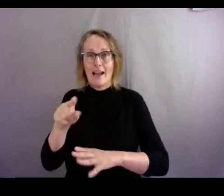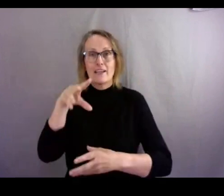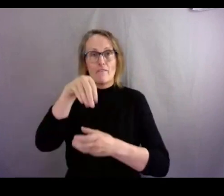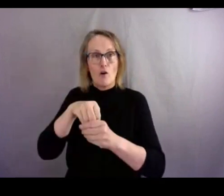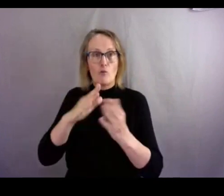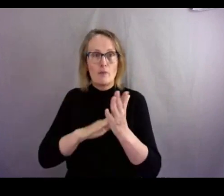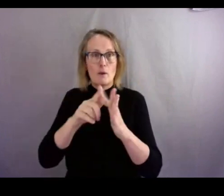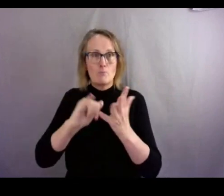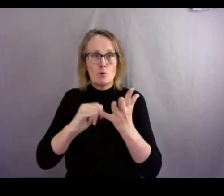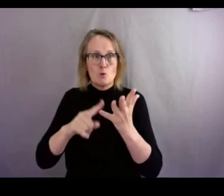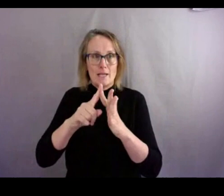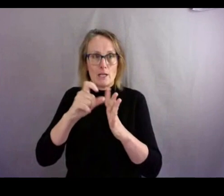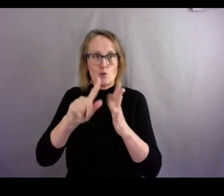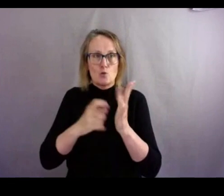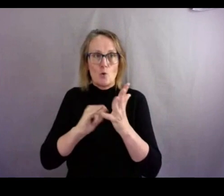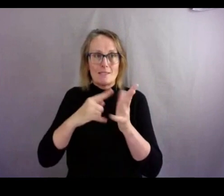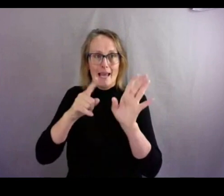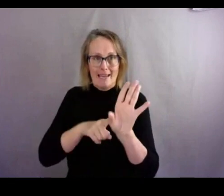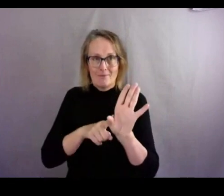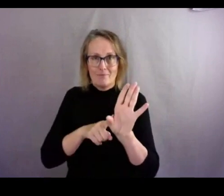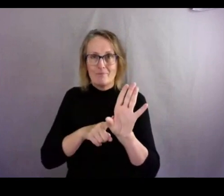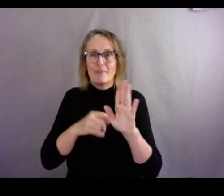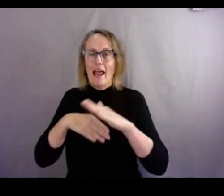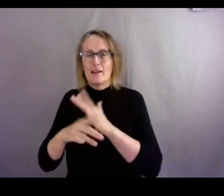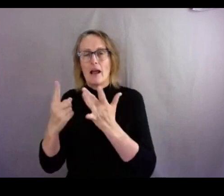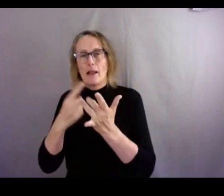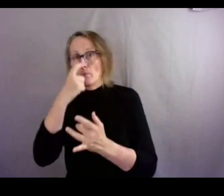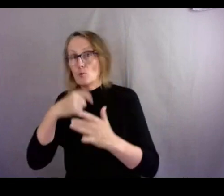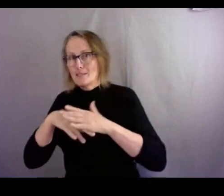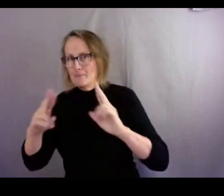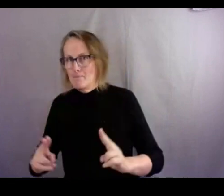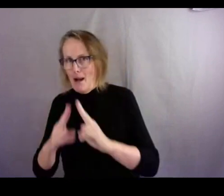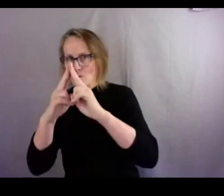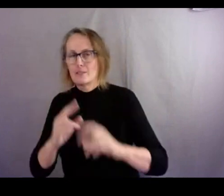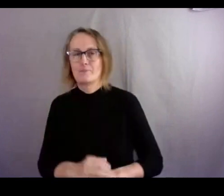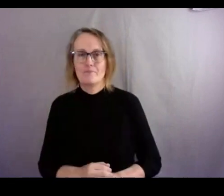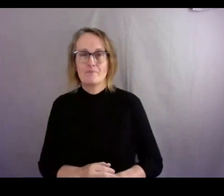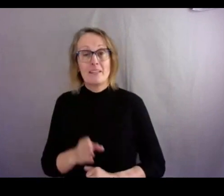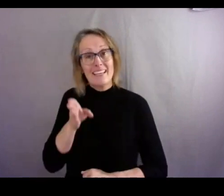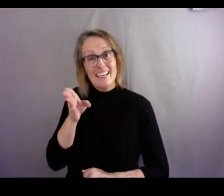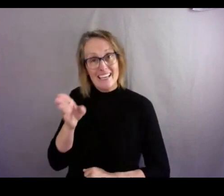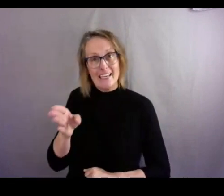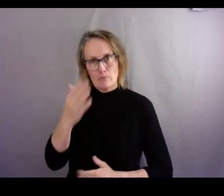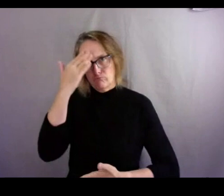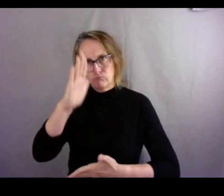and the Musee du Louvre in Paris. In addition to his work on Gauguin, Henri is a specialist in the art and lives of Edgar Degas,